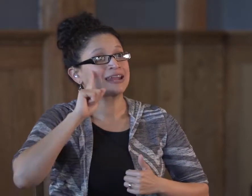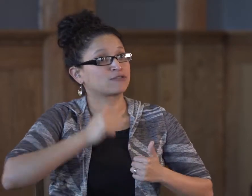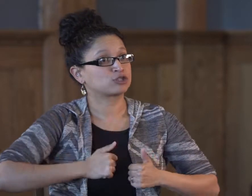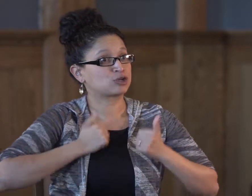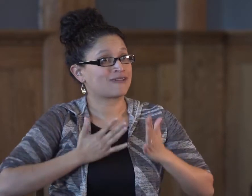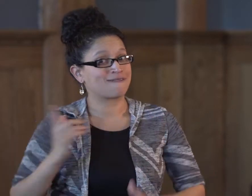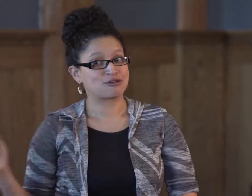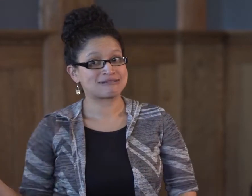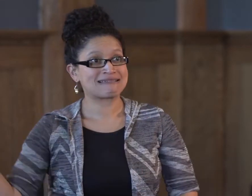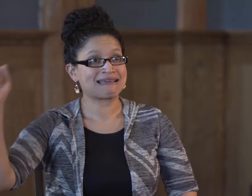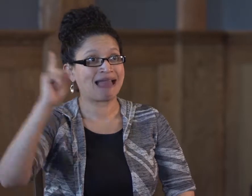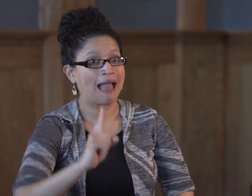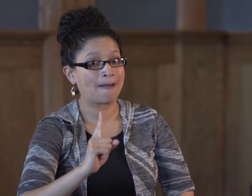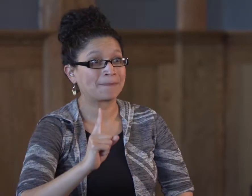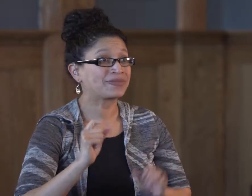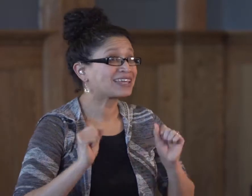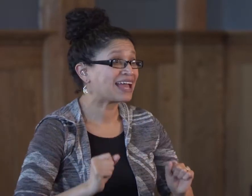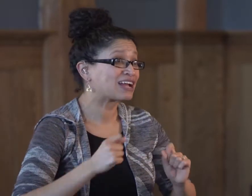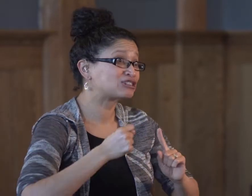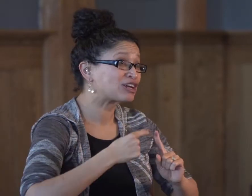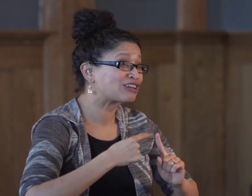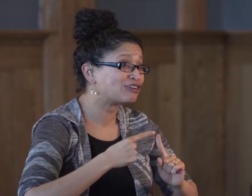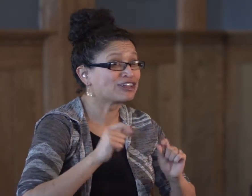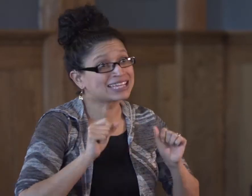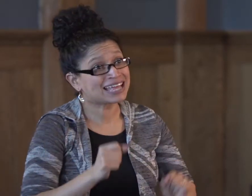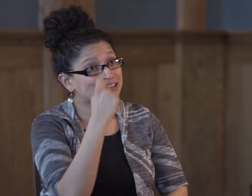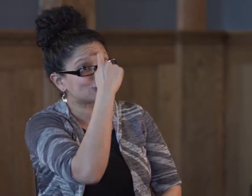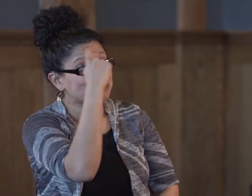the triggering effect, I think if the Deaf survivor attended a SART meeting, it could